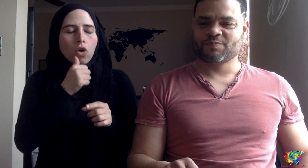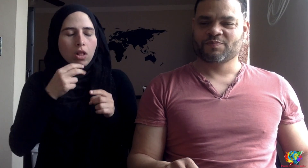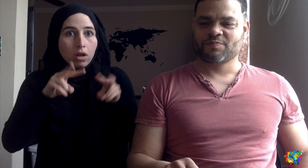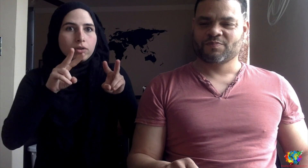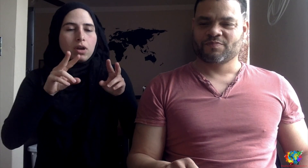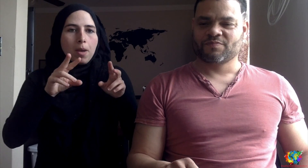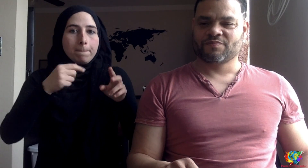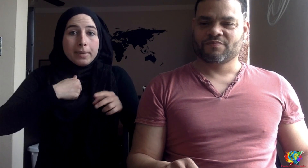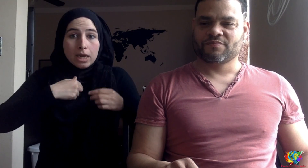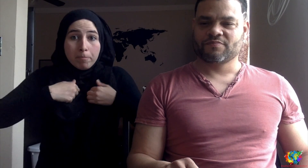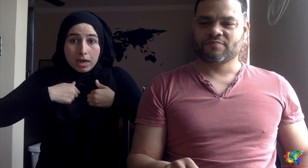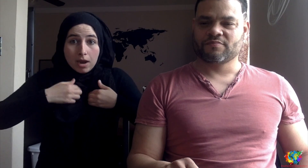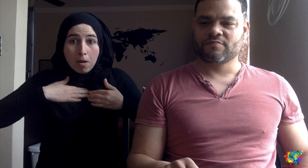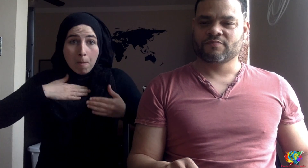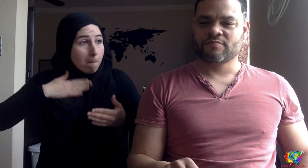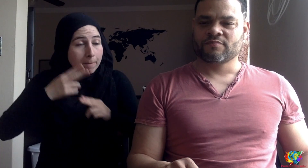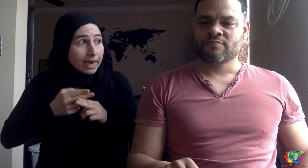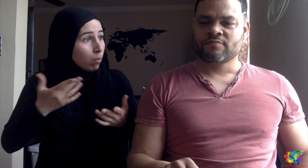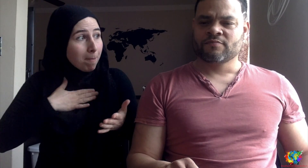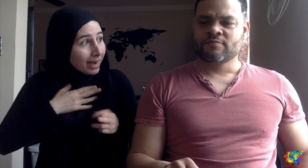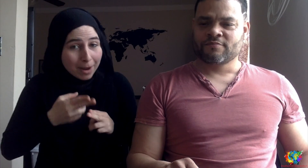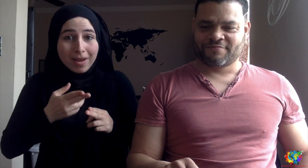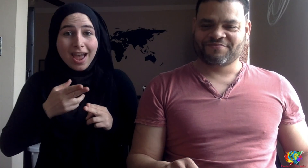Zee: The girl looks up and point at herself saying me, me. She asked, "What's my name?"